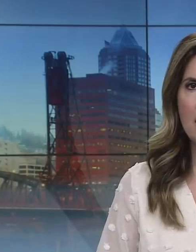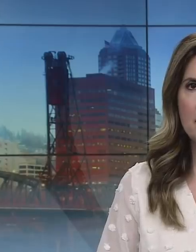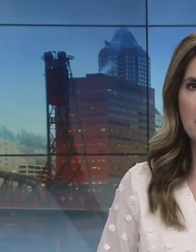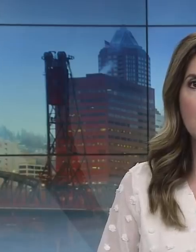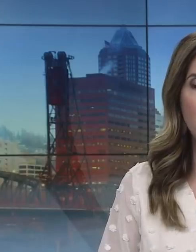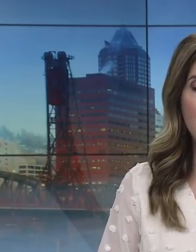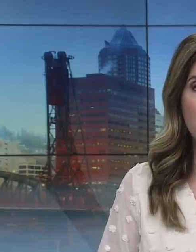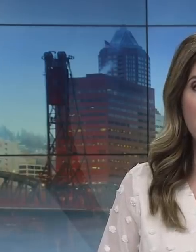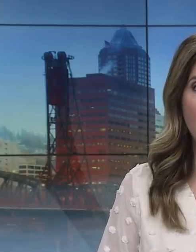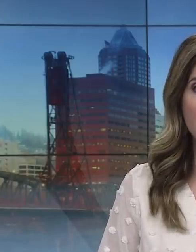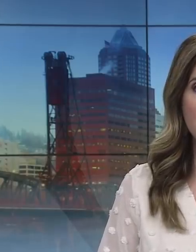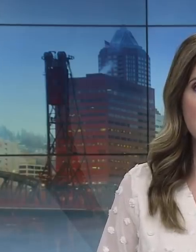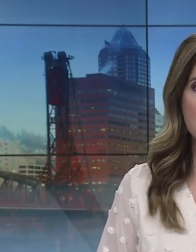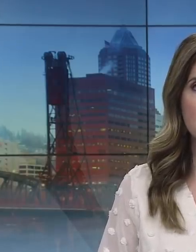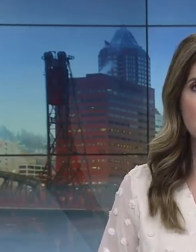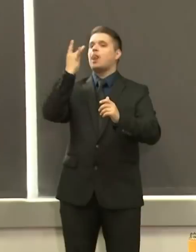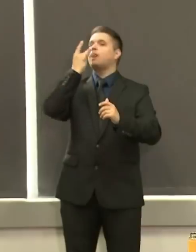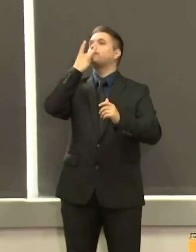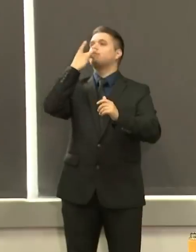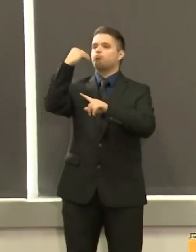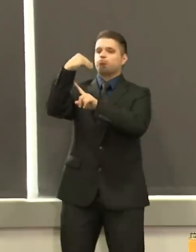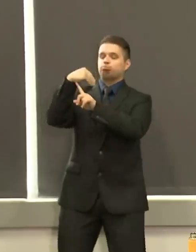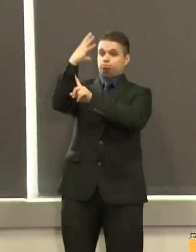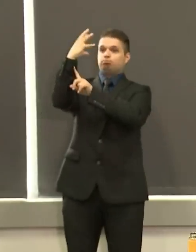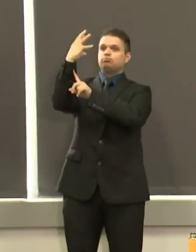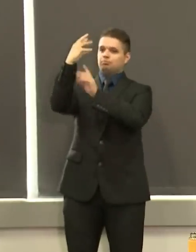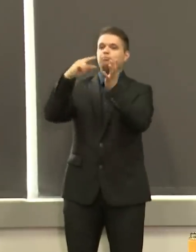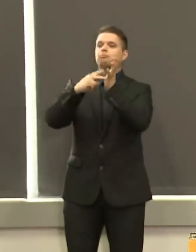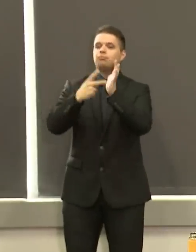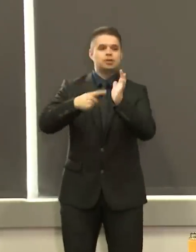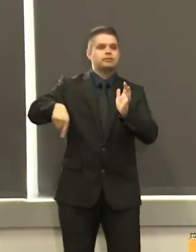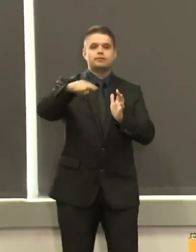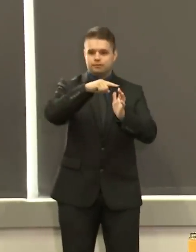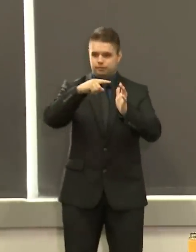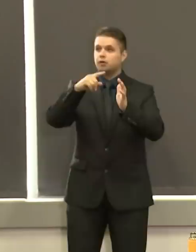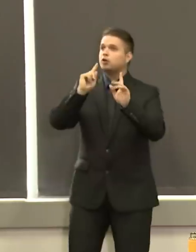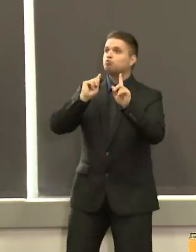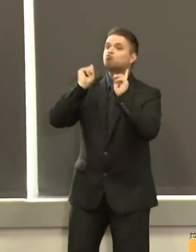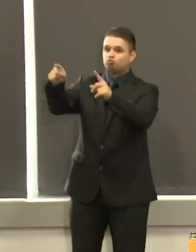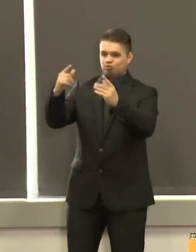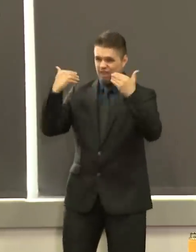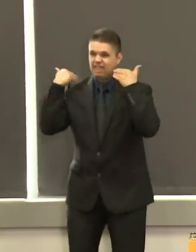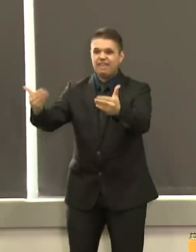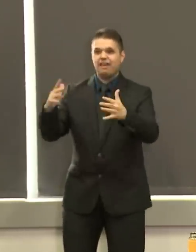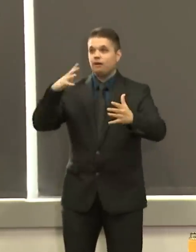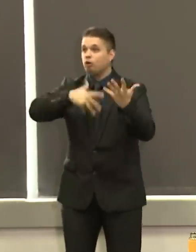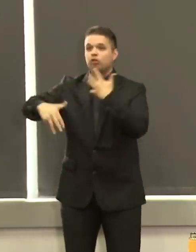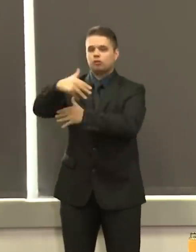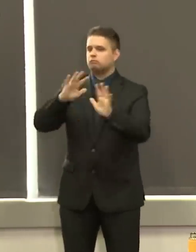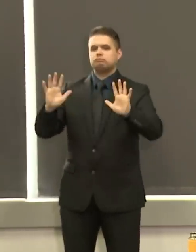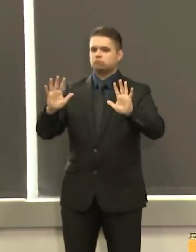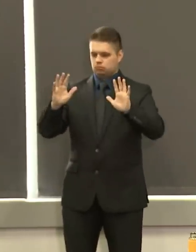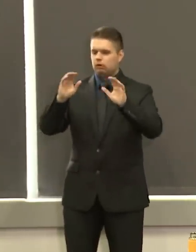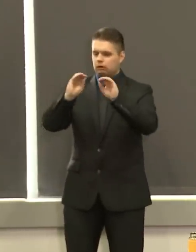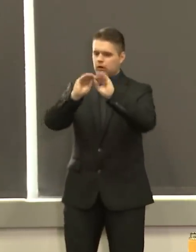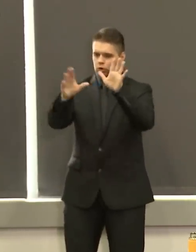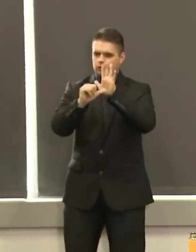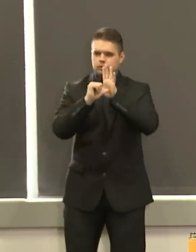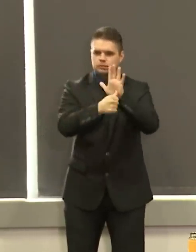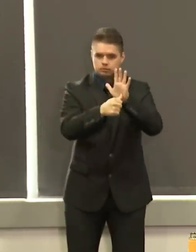SHE WENT ON TO SHALIESTING THE RESTRICTION THAT OREGON SHE WENT ON TO SHALIESTING THE RESTRICTION THAT OREGON IS THE RESTRICTION THAT OREGON IS THE RESTRICTION THAT OREGON IS MOVING THE RESTRICTION THAT OREGON IS MOVING FORWARD THE RESTRICTION THAT OREGON IS MOVING FORWARD IN THE RESTRICTION THAT OREGON IS MOVING FORWARD IN THE THE RESTRICTION THAT OREGON IS MOVING FORWARD IN THE FIGHT MOVING FORWARD IN THE FIGHT MOVING FORWARD IN THE FIGHT AGAINST MOVING FORWARD IN THE FIGHT AGAINST COVID-19 MOVING FORWARD IN THE FIGHT AGAINST COVID-19 AND AGAINST COVID-19 AND AGAINST COVID-19 AND REOPENING AGAINST COVID-19 AND REOPENING THE AGAINST COVID-19 AND REOPENING THE STATE, AGAINST COVID-19 AND REOPENING THE STATE, BUT AGAINST COVID-19 AND REOPENING THE STATE, BUT AT AGAINST COVID-19 AND REOPENING THE STATE, BUT AT THE REOPENING THE STATE, BUT AT THE REOPENING THE STATE, BUT AT THE SAME REOPENING THE STATE, BUT AT THE SAME TIME, REOPENING THE STATE, BUT AT THE SAME TIME, YOU REOPENING THE STATE, BUT AT THE SAME TIME, YOU NEED REOPENING THE STATE, BUT AT THE SAME TIME, YOU NEED TO REOPENING THE STATE, BUT AT THE SAME TIME, YOU NEED TO BE SAME TIME, YOU NEED TO BE SAME TIME, YOU NEED TO BE CAUTIOUS. CAUTIOUS. CAUTIOUS. >> CAUTIOUS. >> BUT CAUTIOUS. >> BUT LET